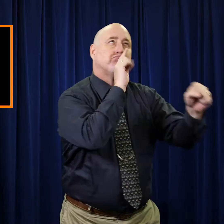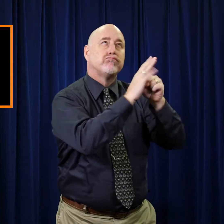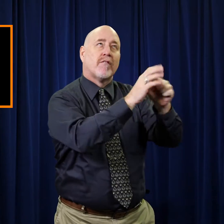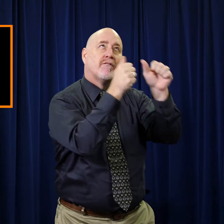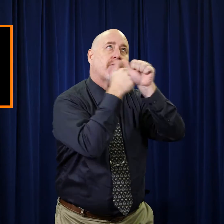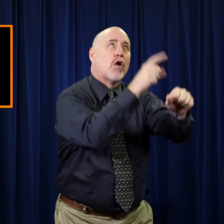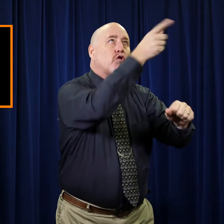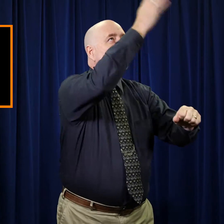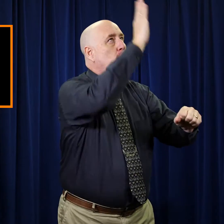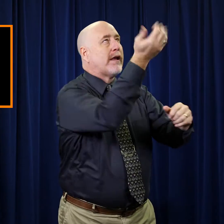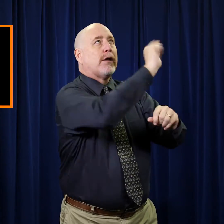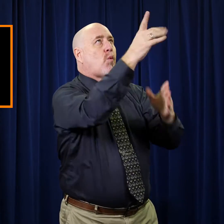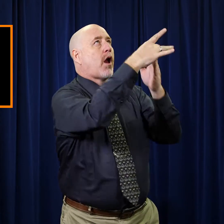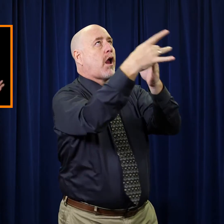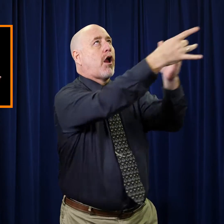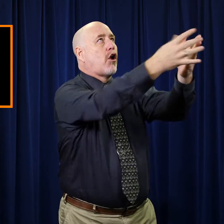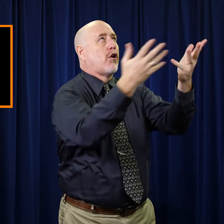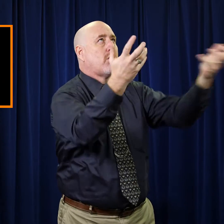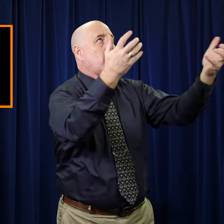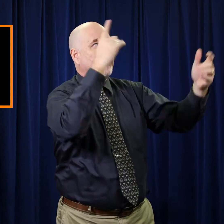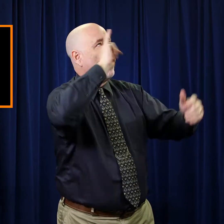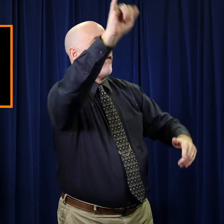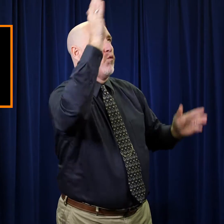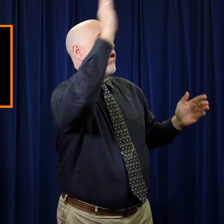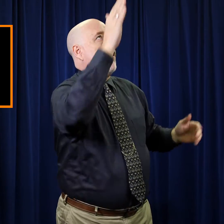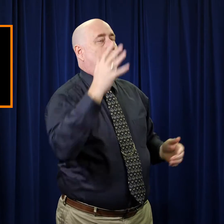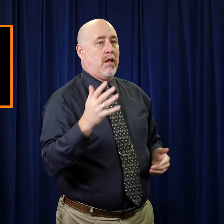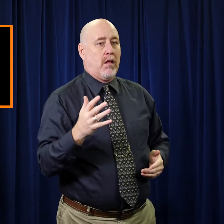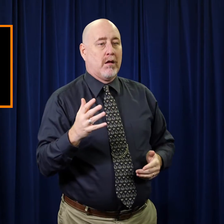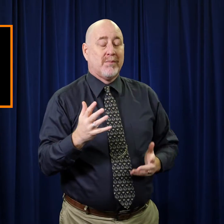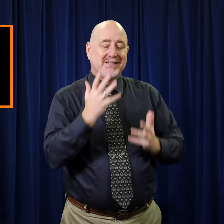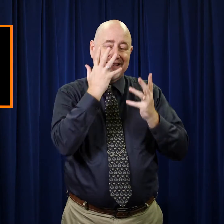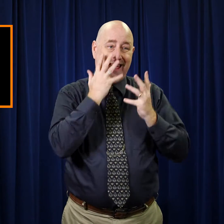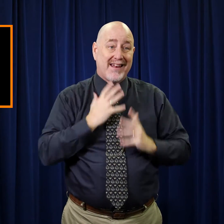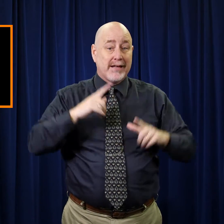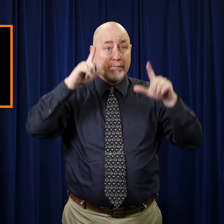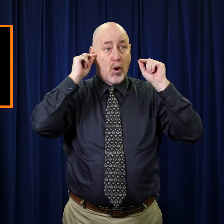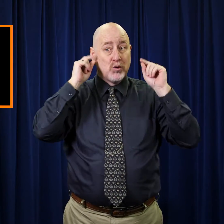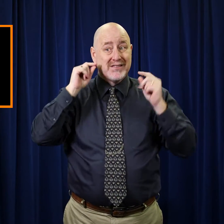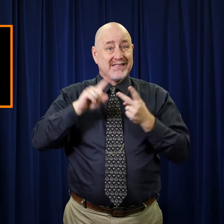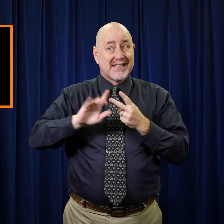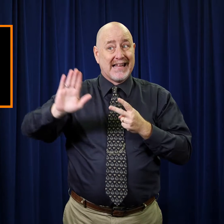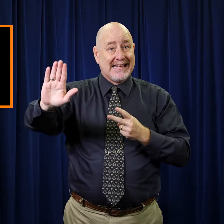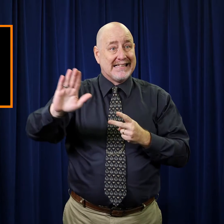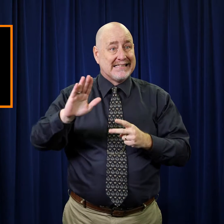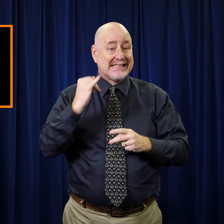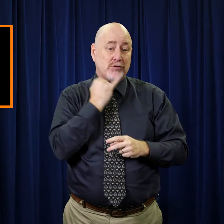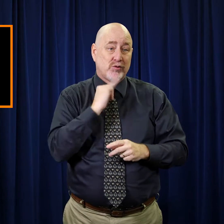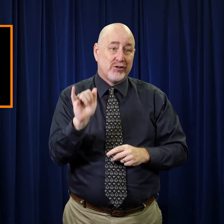dedicated to following Jehovah anywhere and forever. But sadly for Moses and for